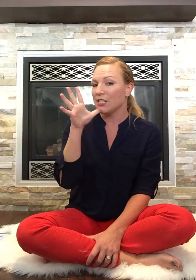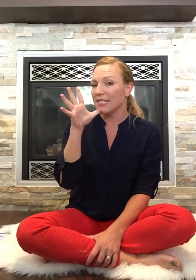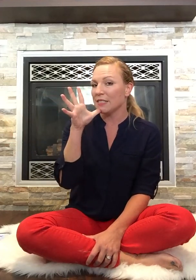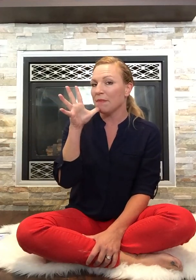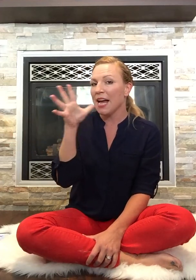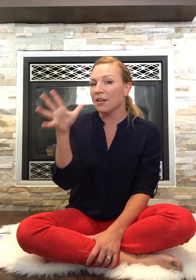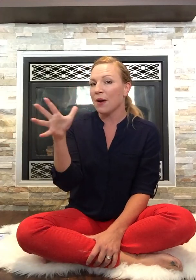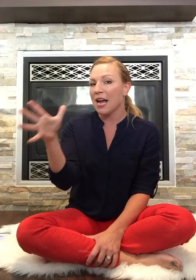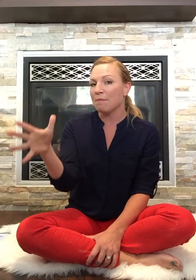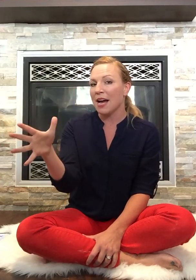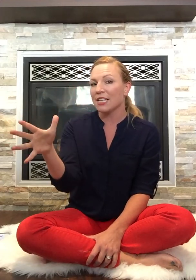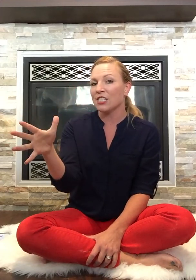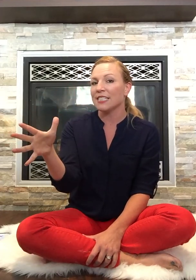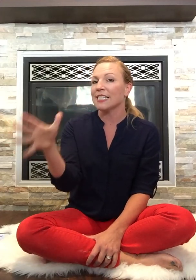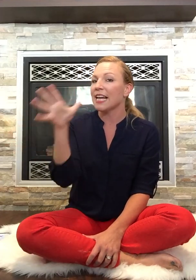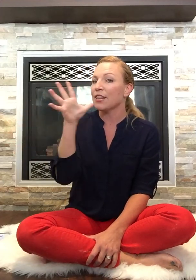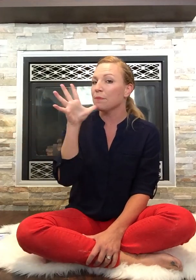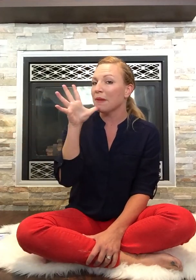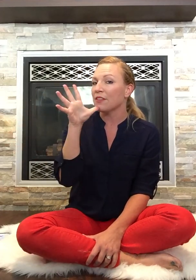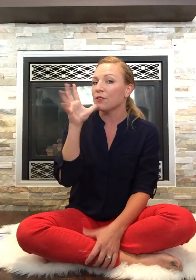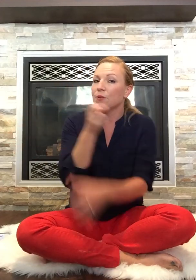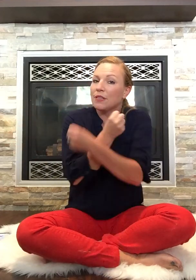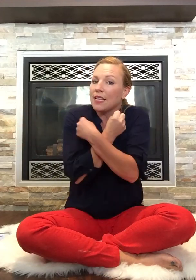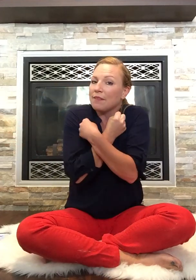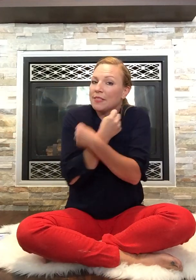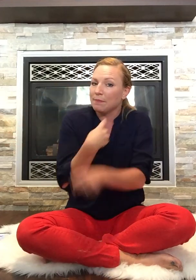she's my GRANDMA, she's another MOTHER who LOVES ME,